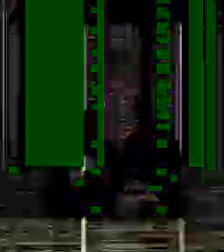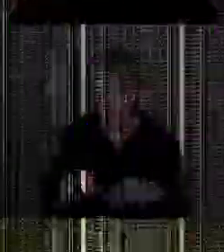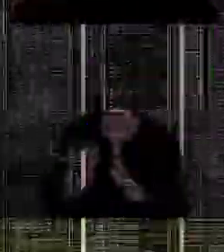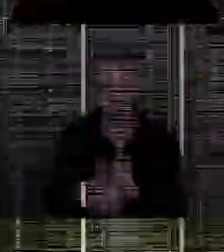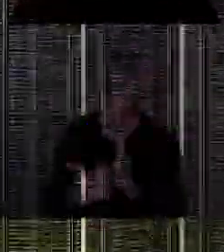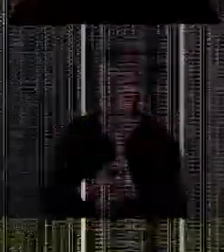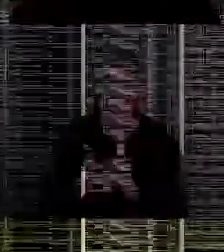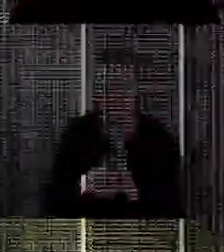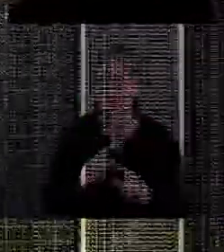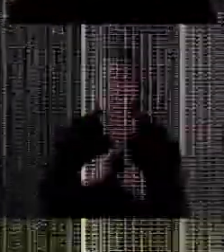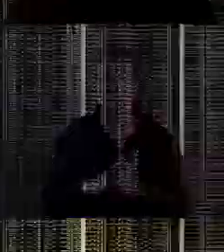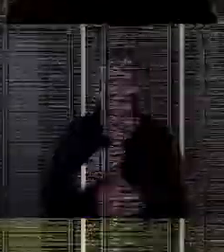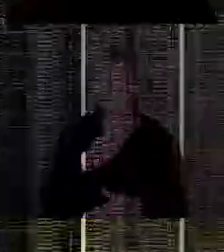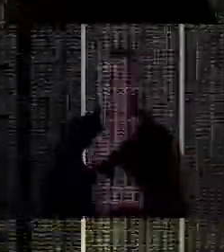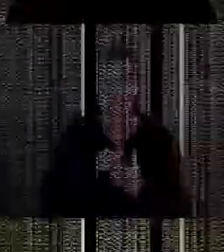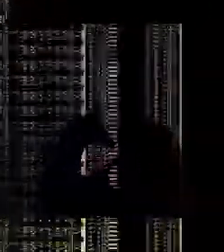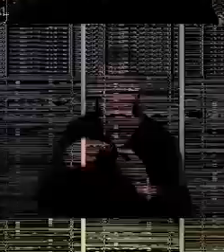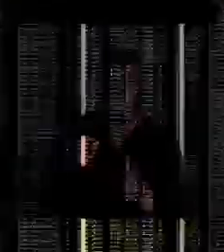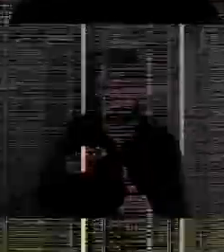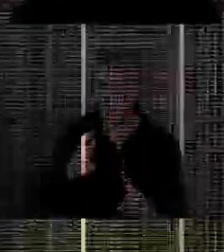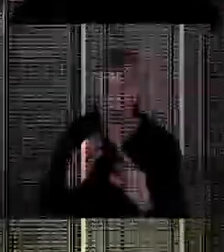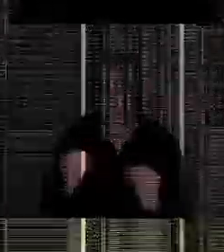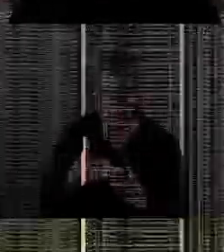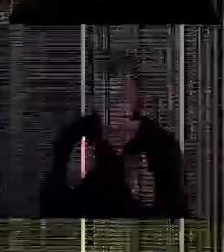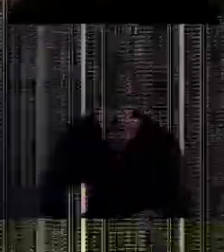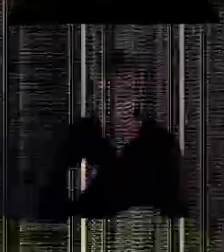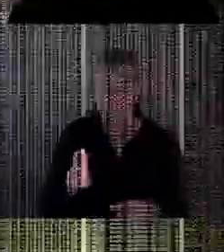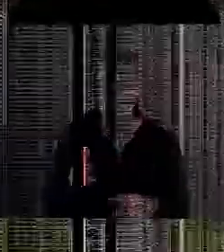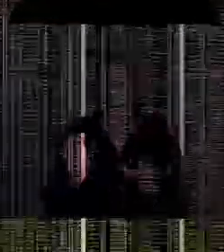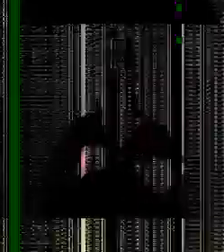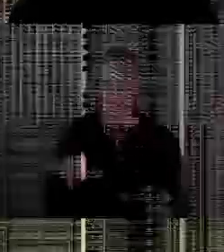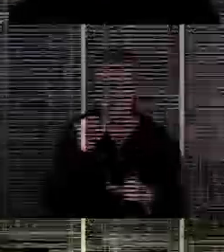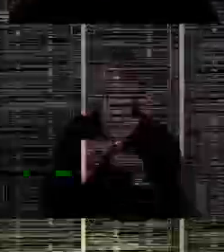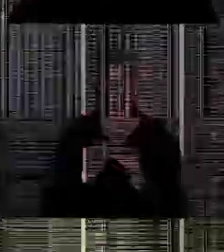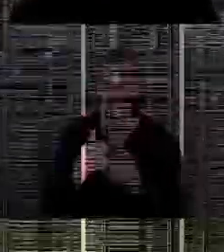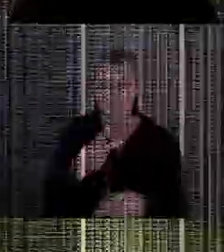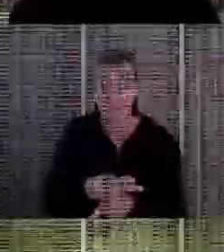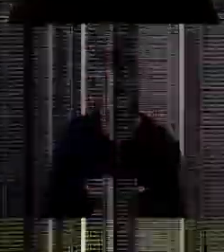but then I get stuck at that point or nothing happens or standards aren't maintained. So I